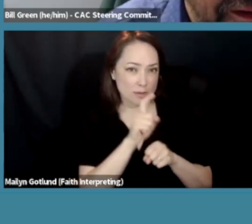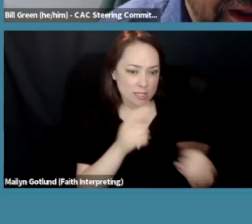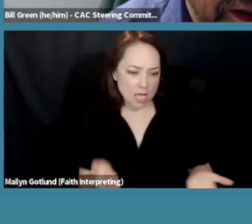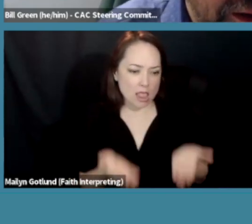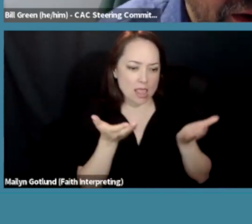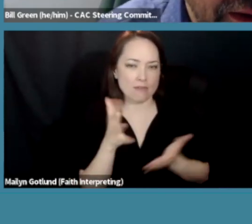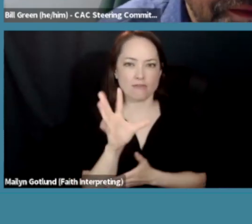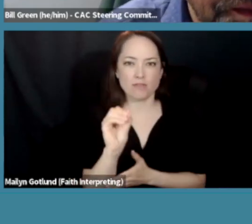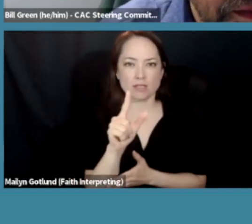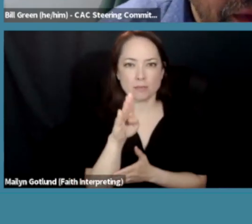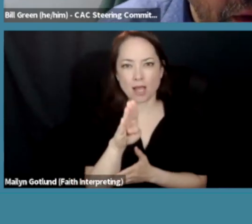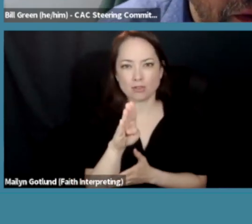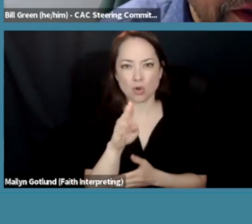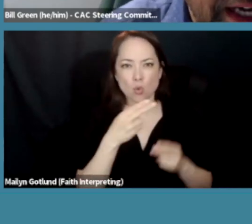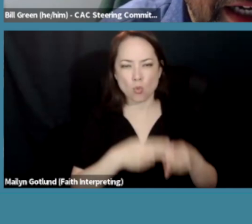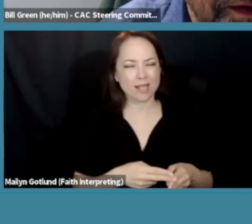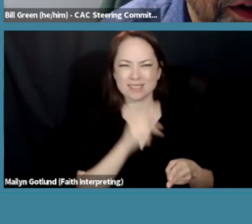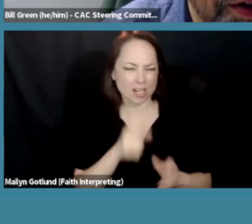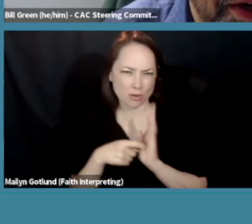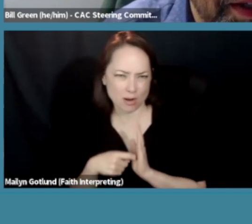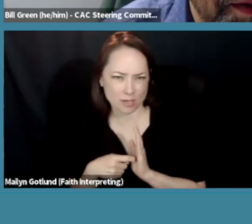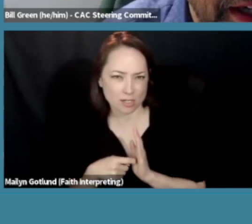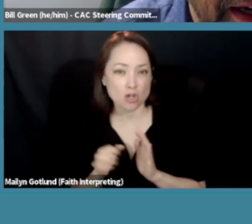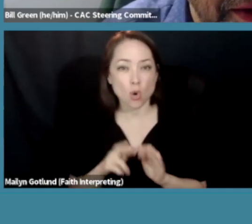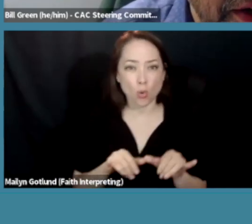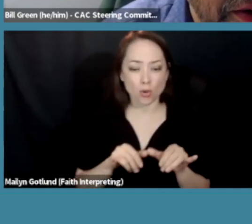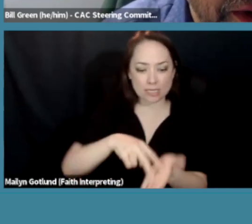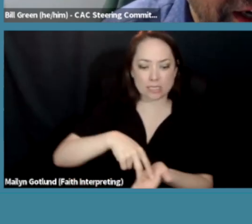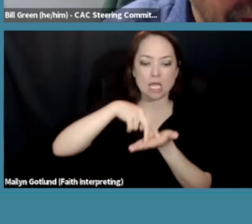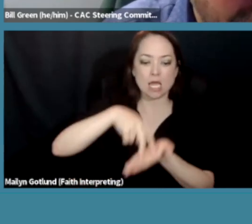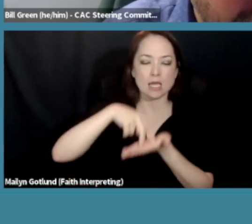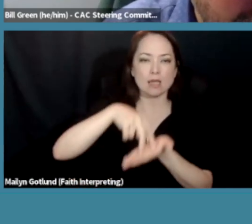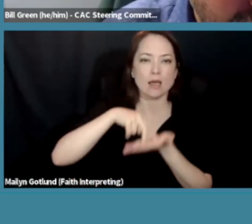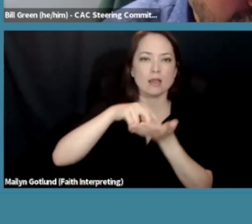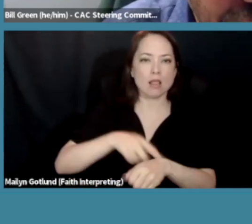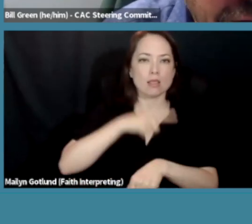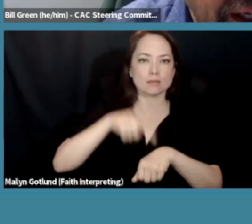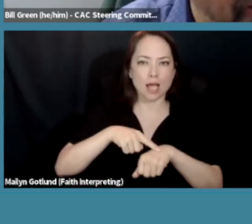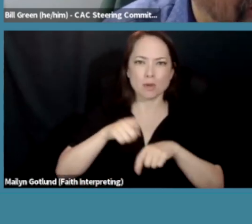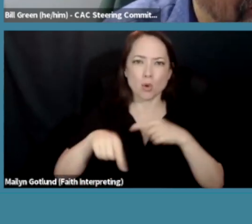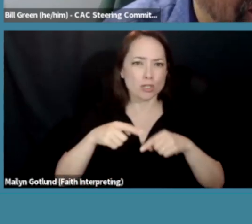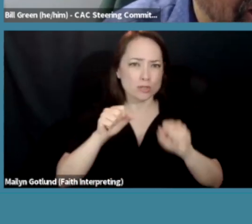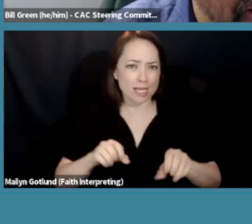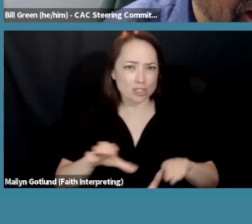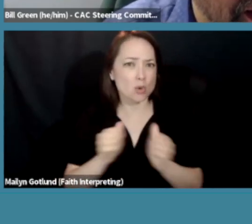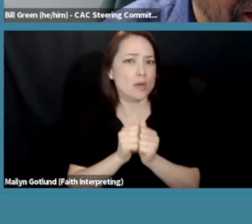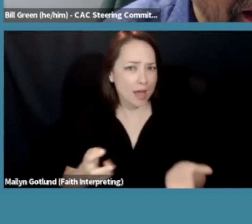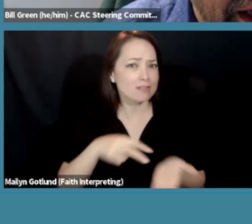when thats not a requirement, or stand for long periods of time when it can be done without standing for long periods of time.